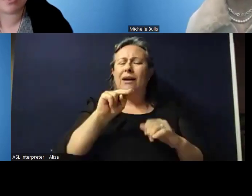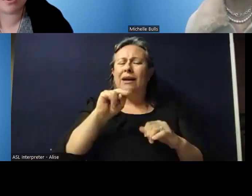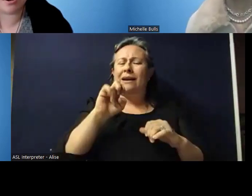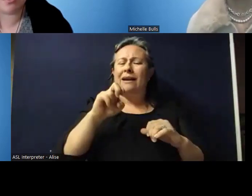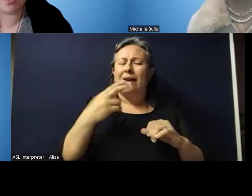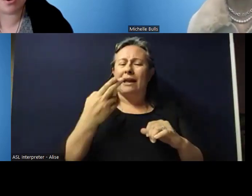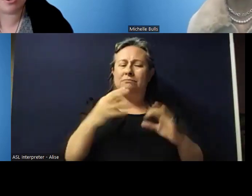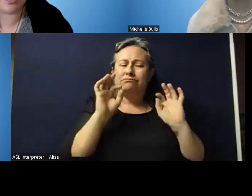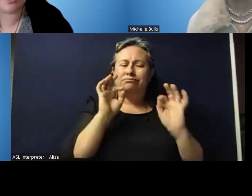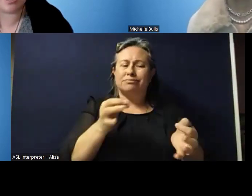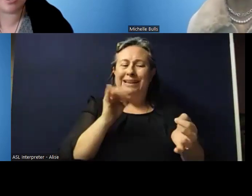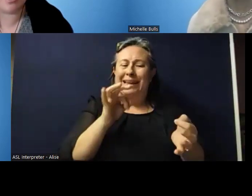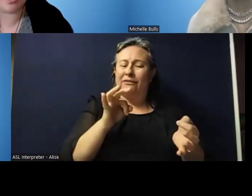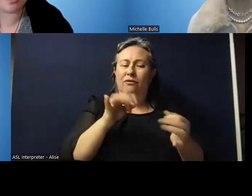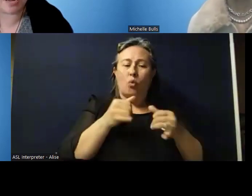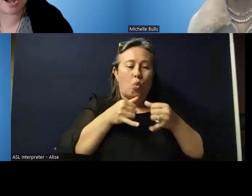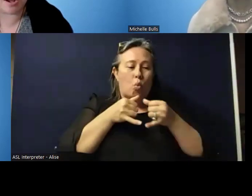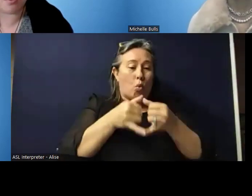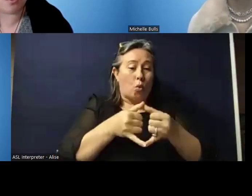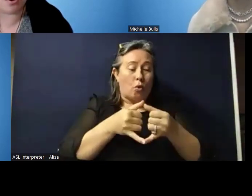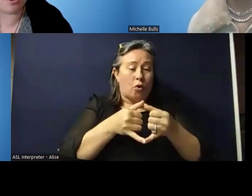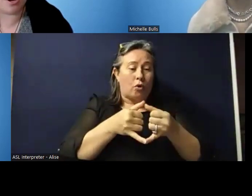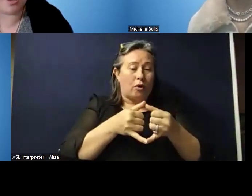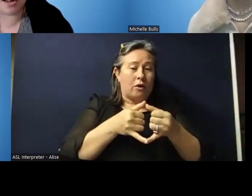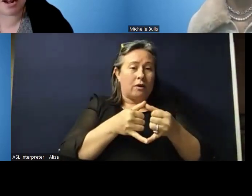whether an award is under SNAP or non-SNAP?